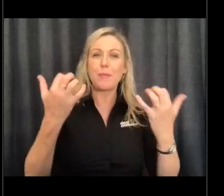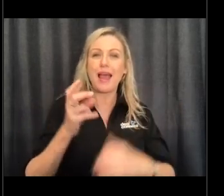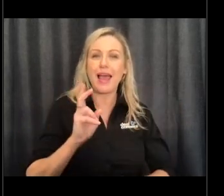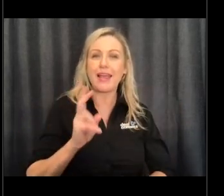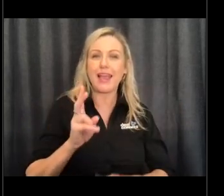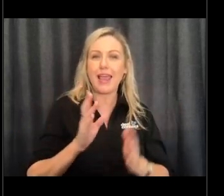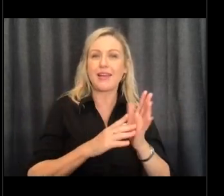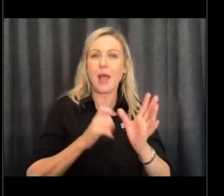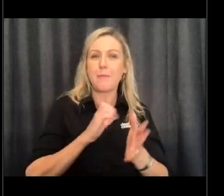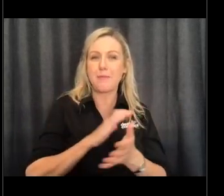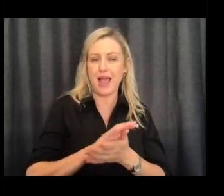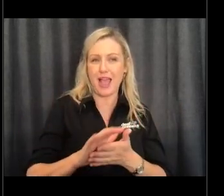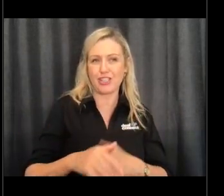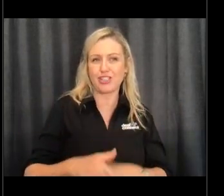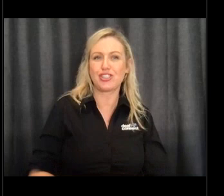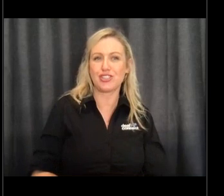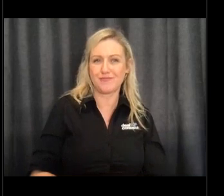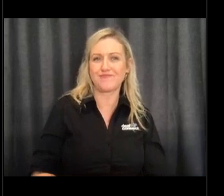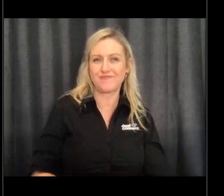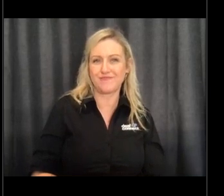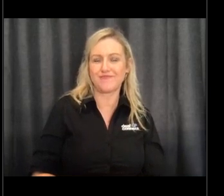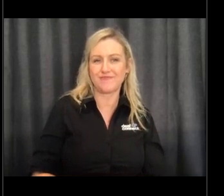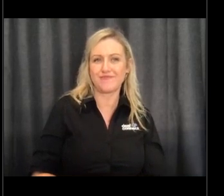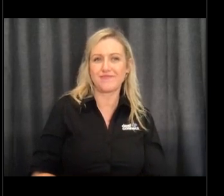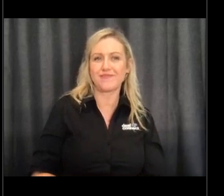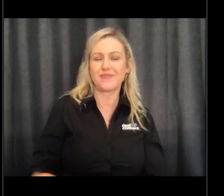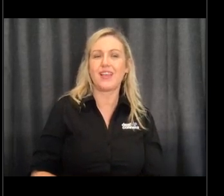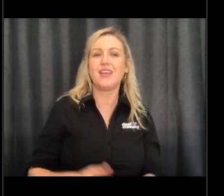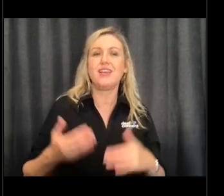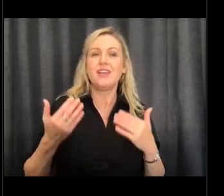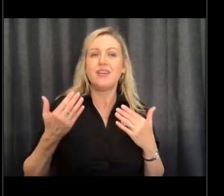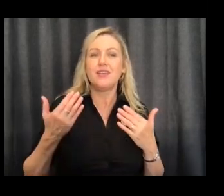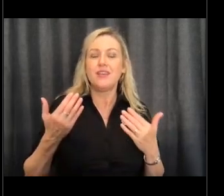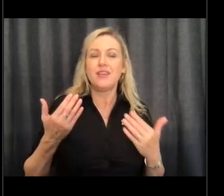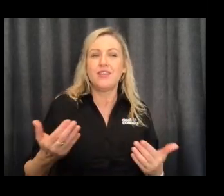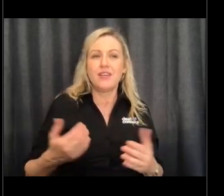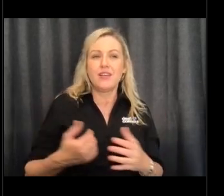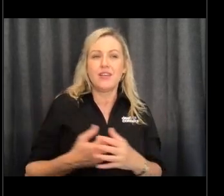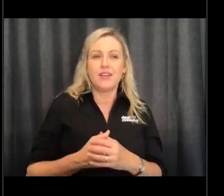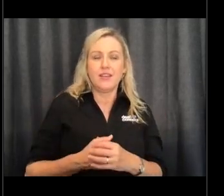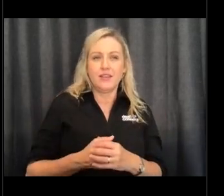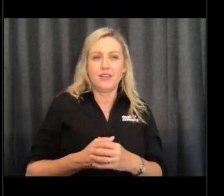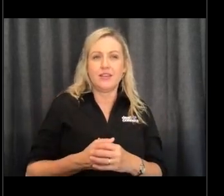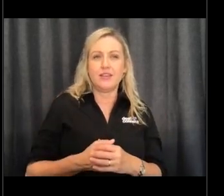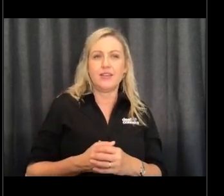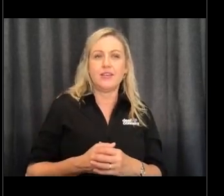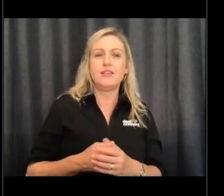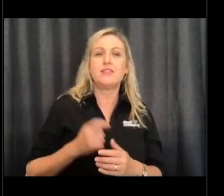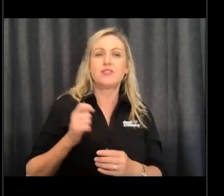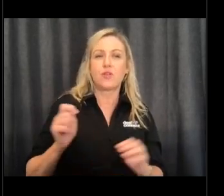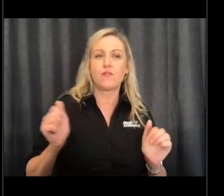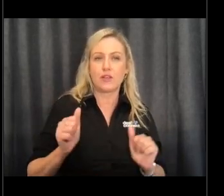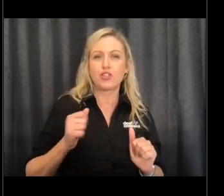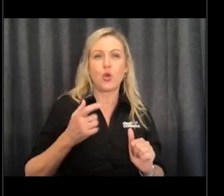As we're nearing the end of the webinar I'll put one final call out for any other